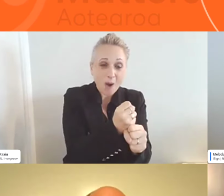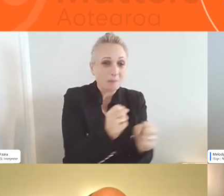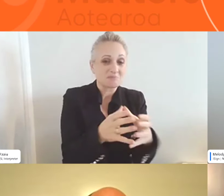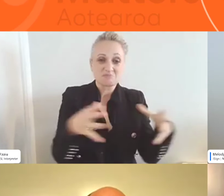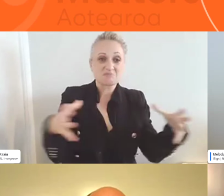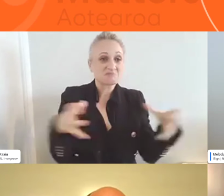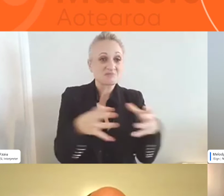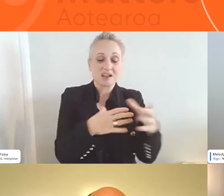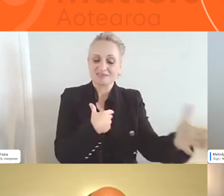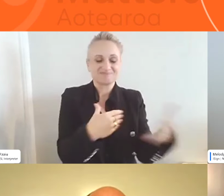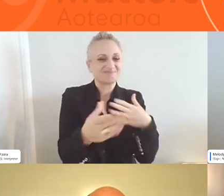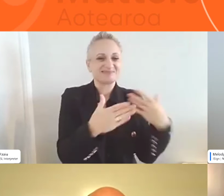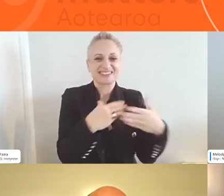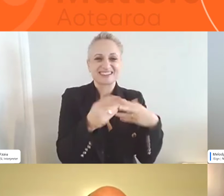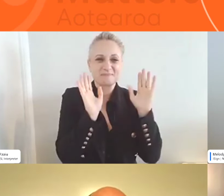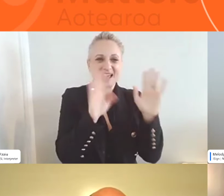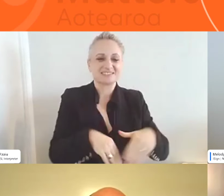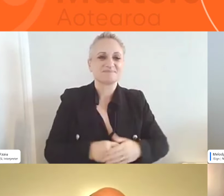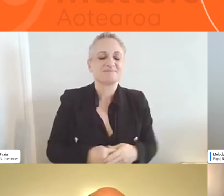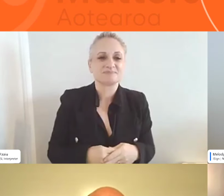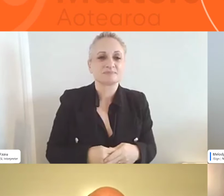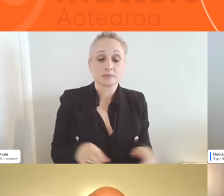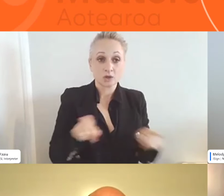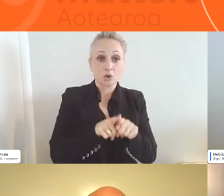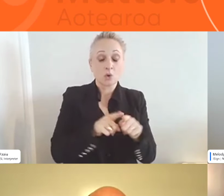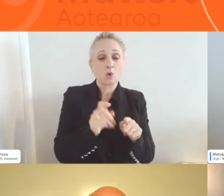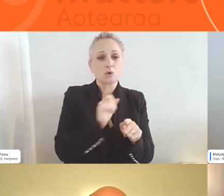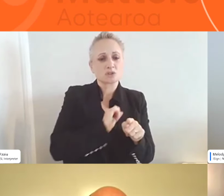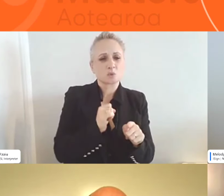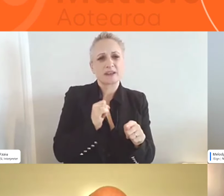also like to say we're deeply committed to universal design standards with